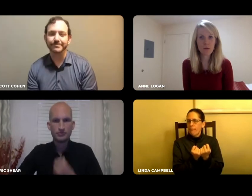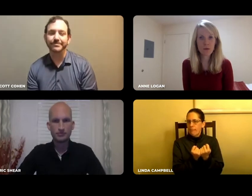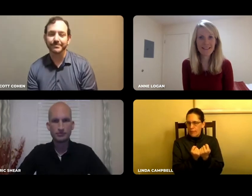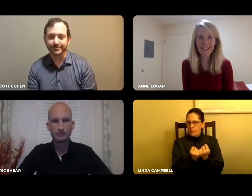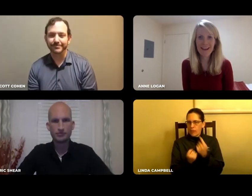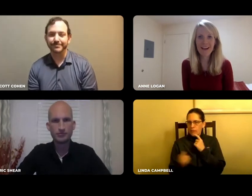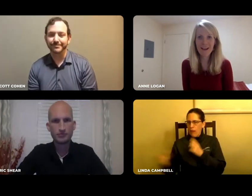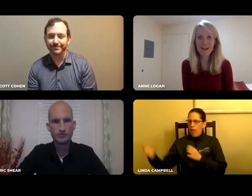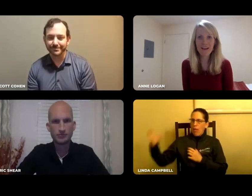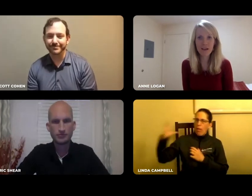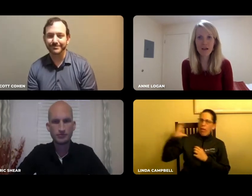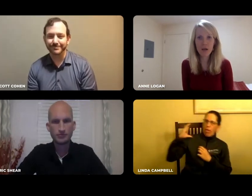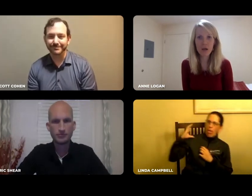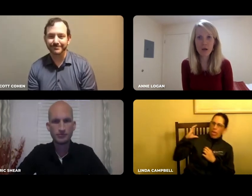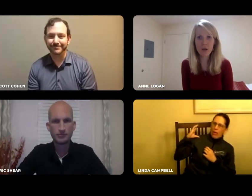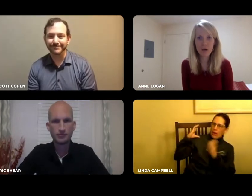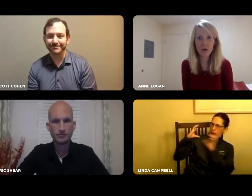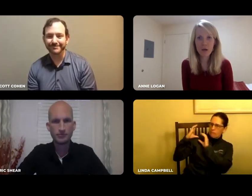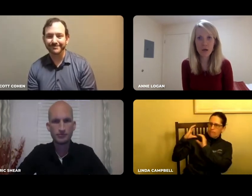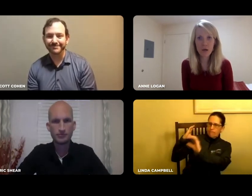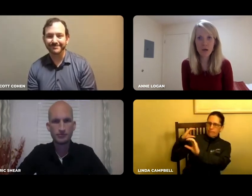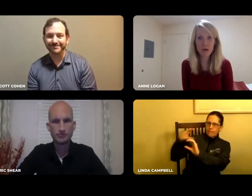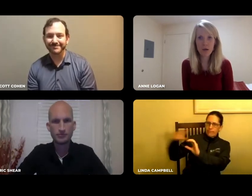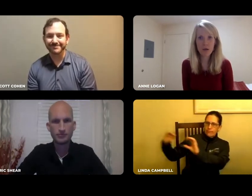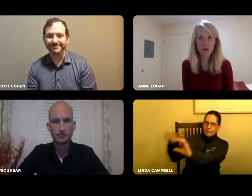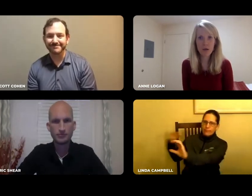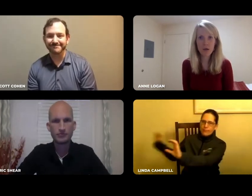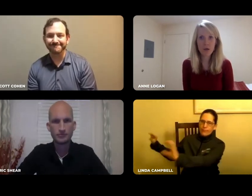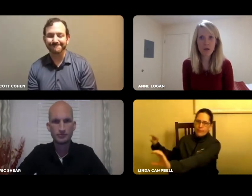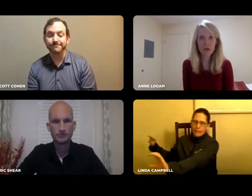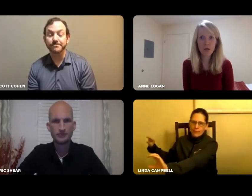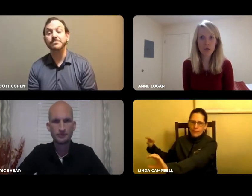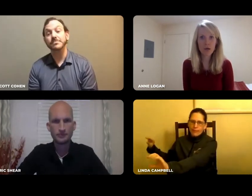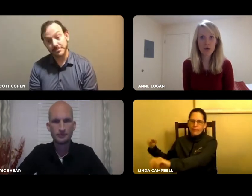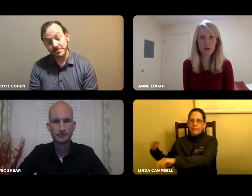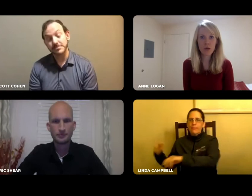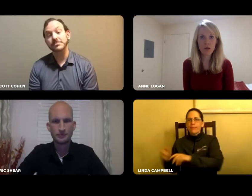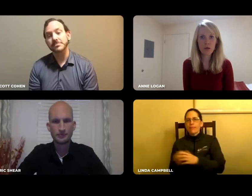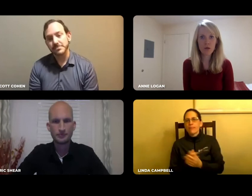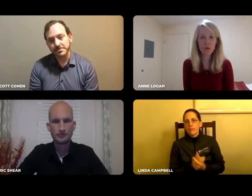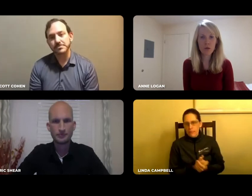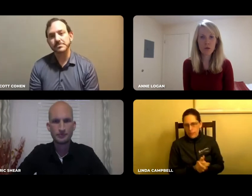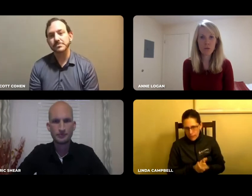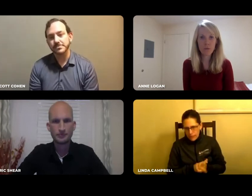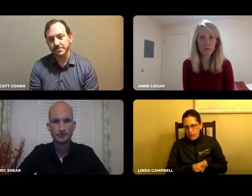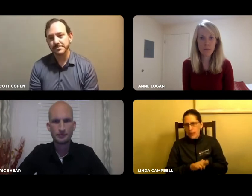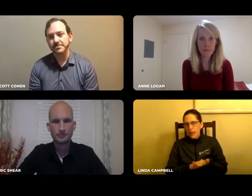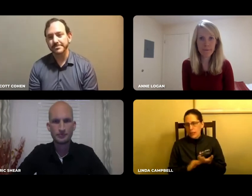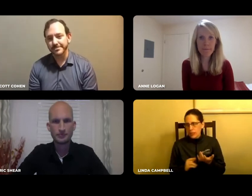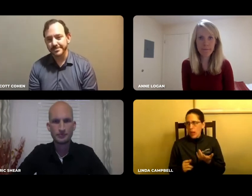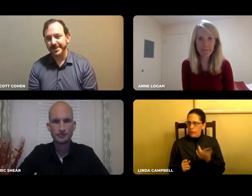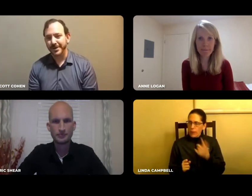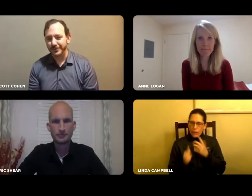It's not like the onus is all on me. It's on everyone to make sure communication is clear.